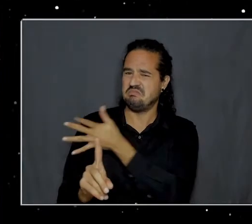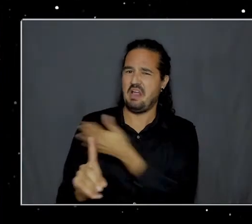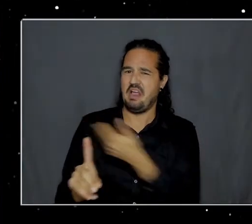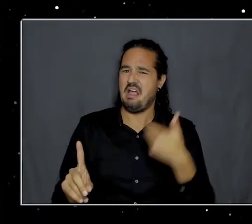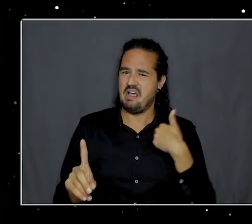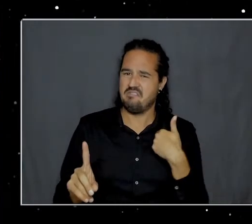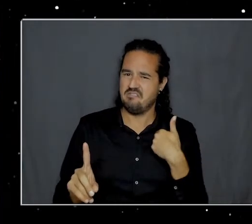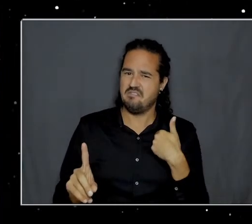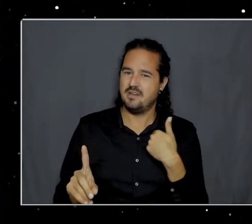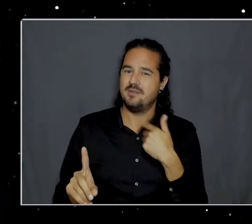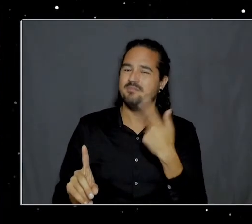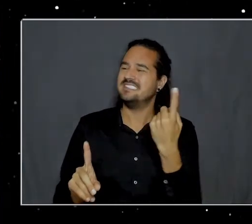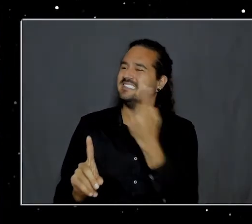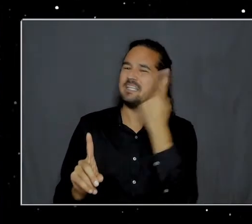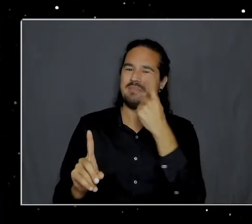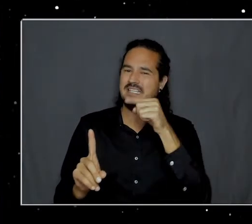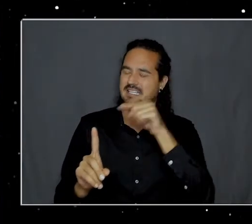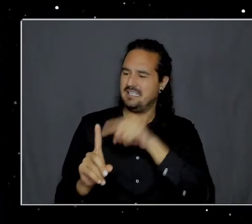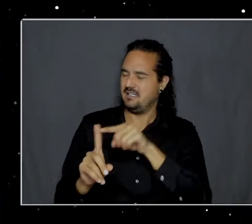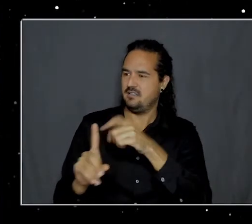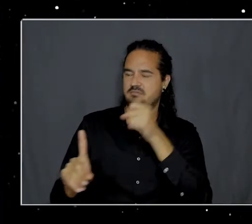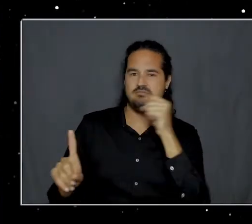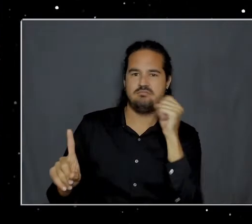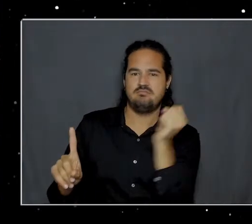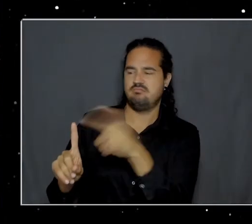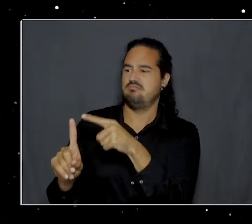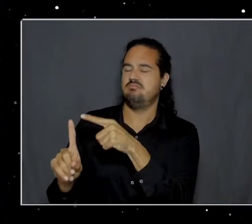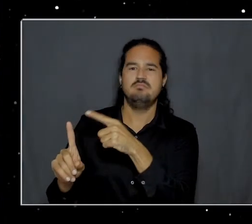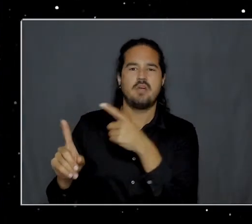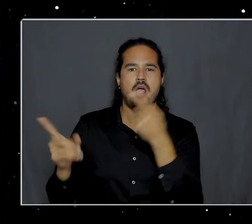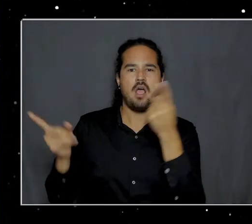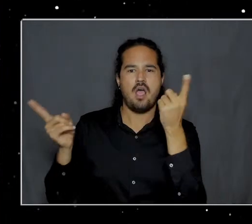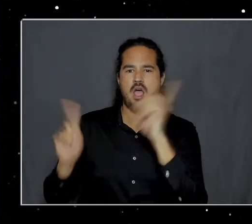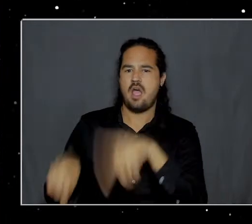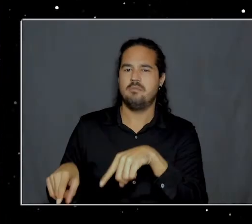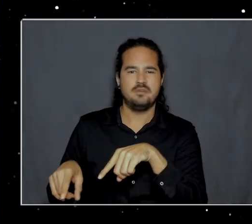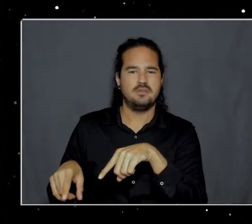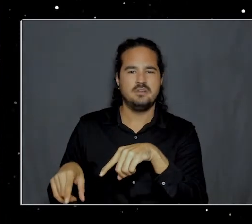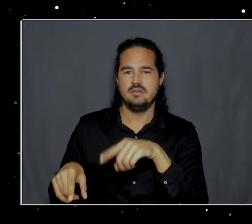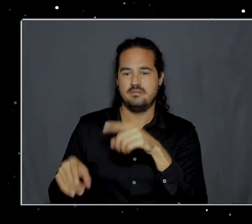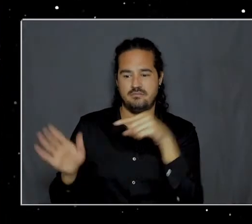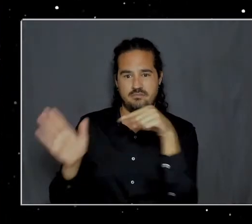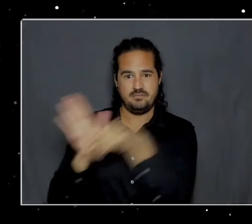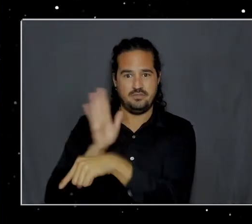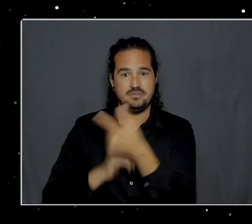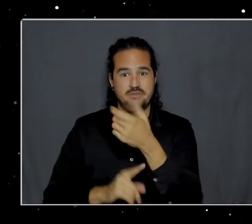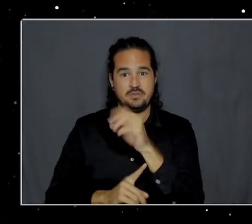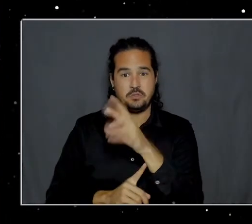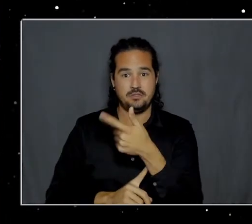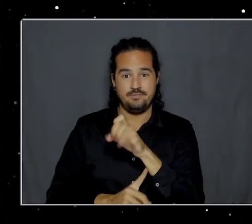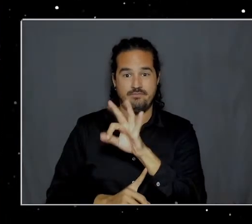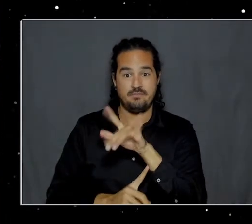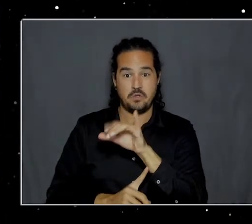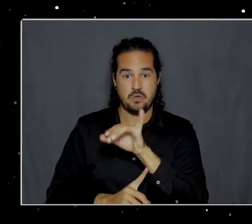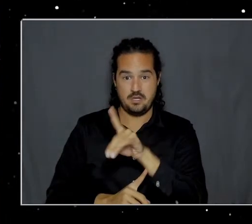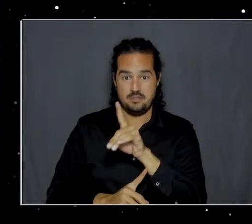PARTICULARLY GALVANIZING ABOUT THAT. AND WE SAW THAT SUMMER OF